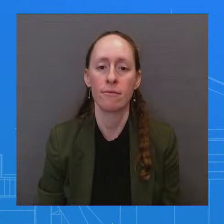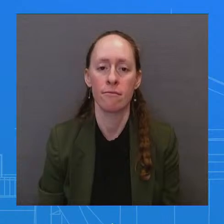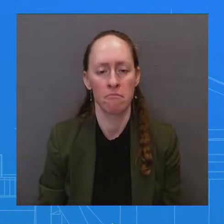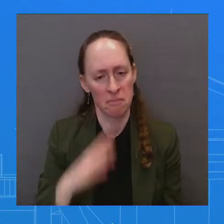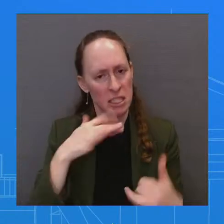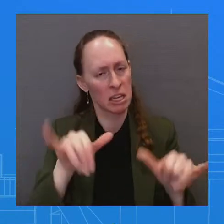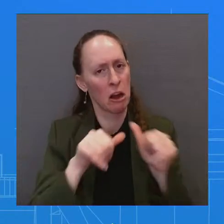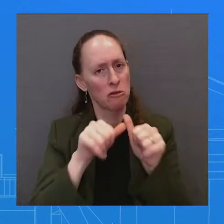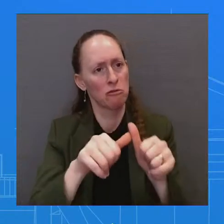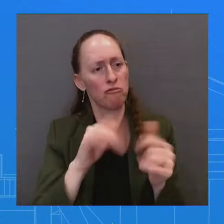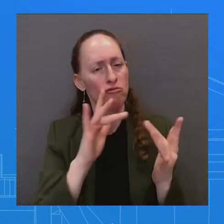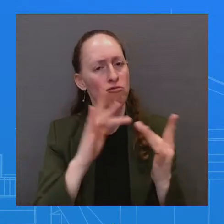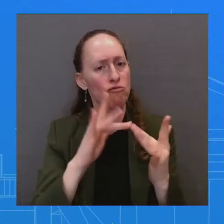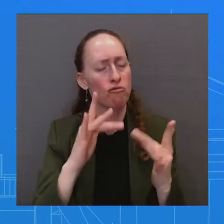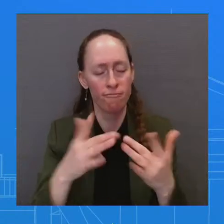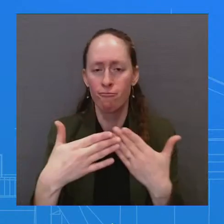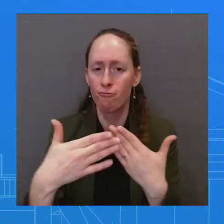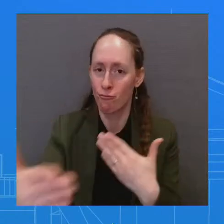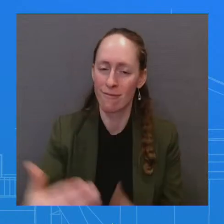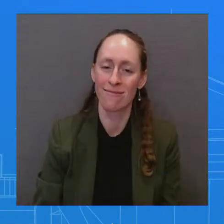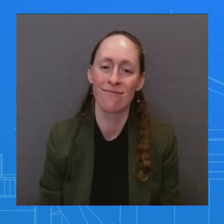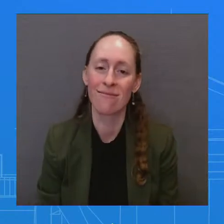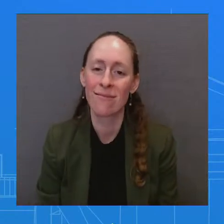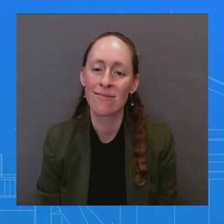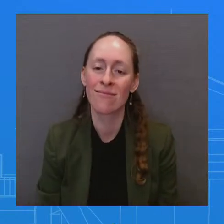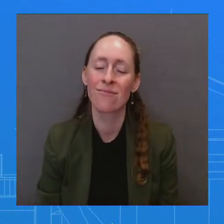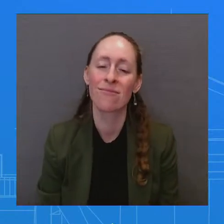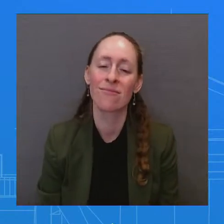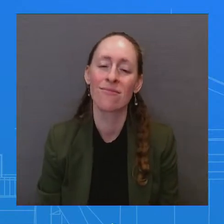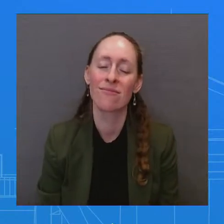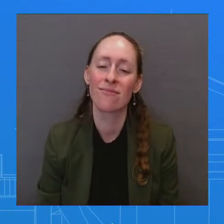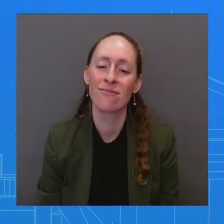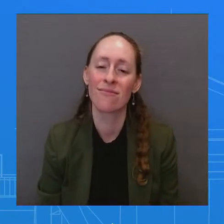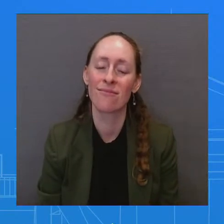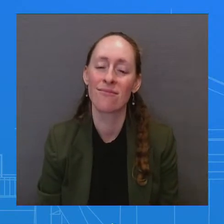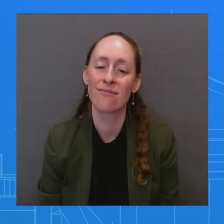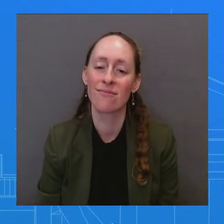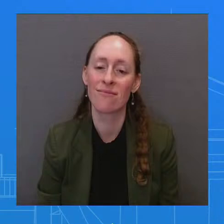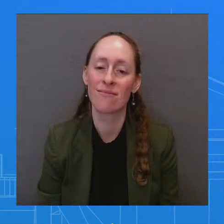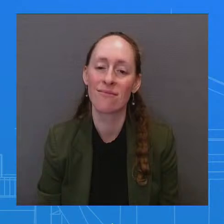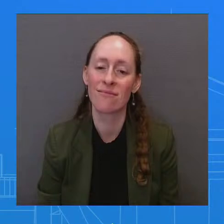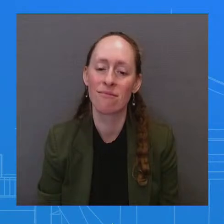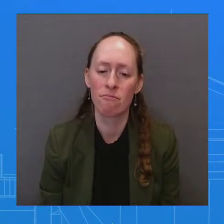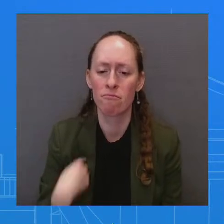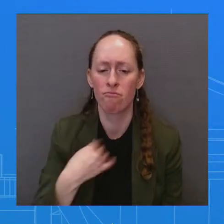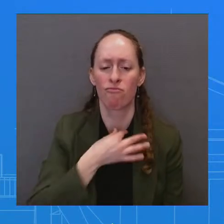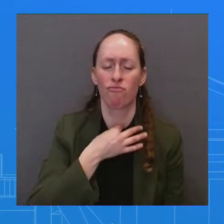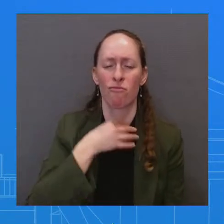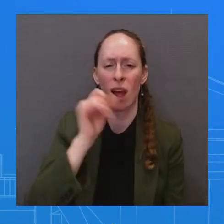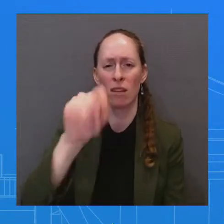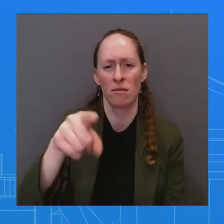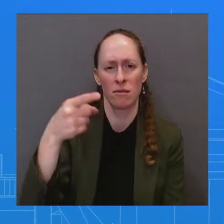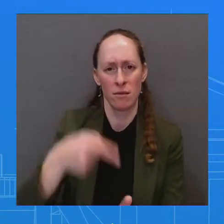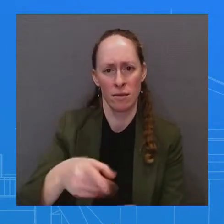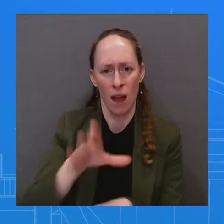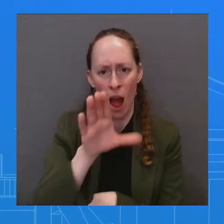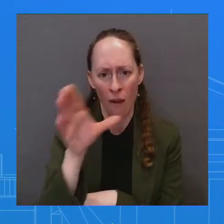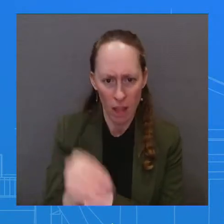to Africa and the Congo, if you will. Updates after the visit from DNI -- the DNI head,